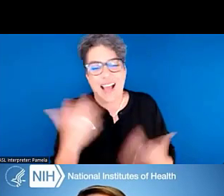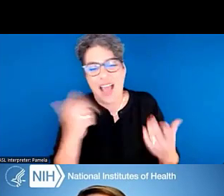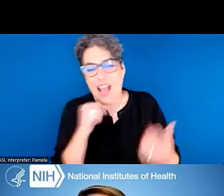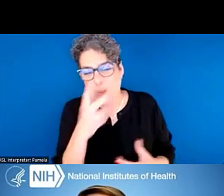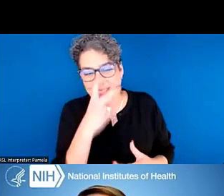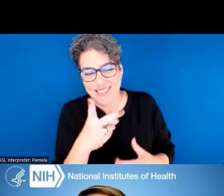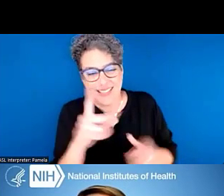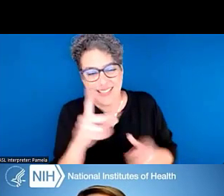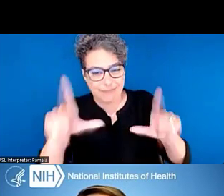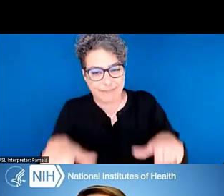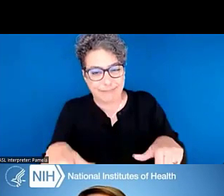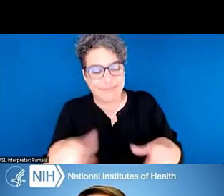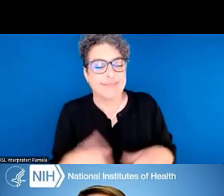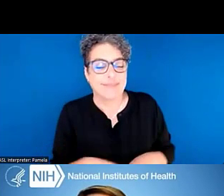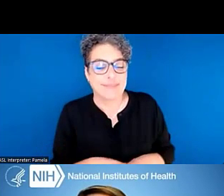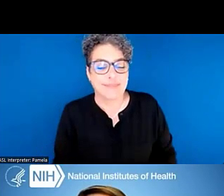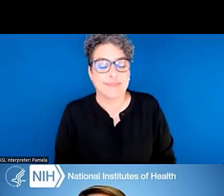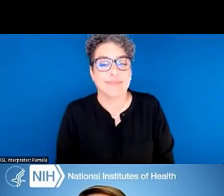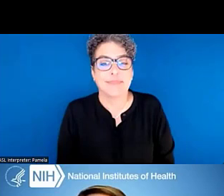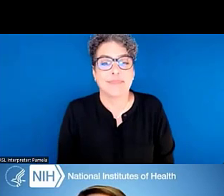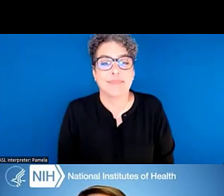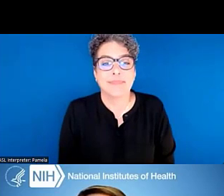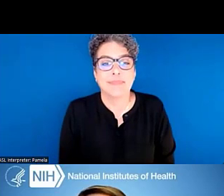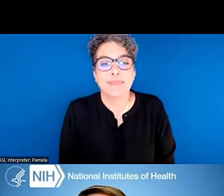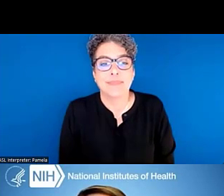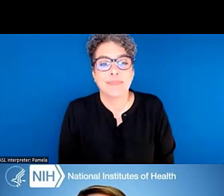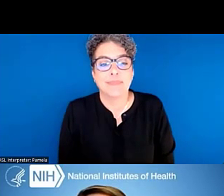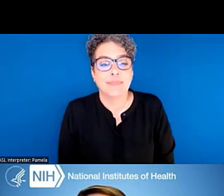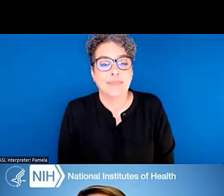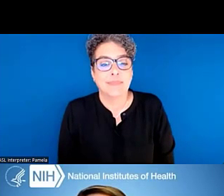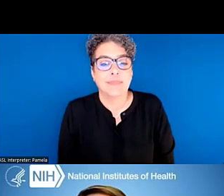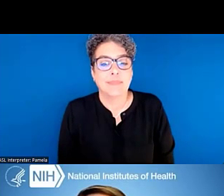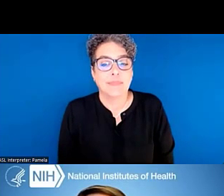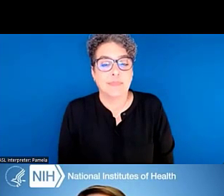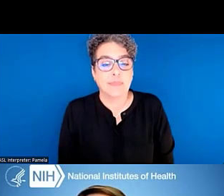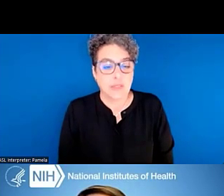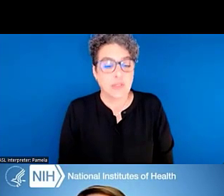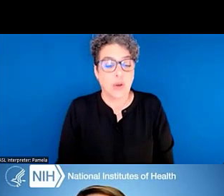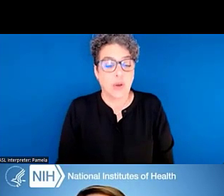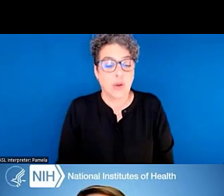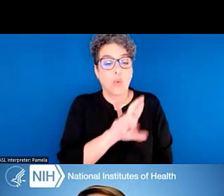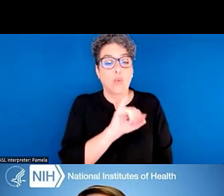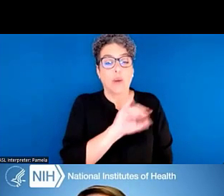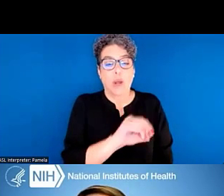Dr. Ranjini Ambalavanar: Yeah. So the RIO and IRB chair coordinate review